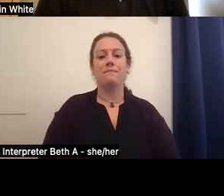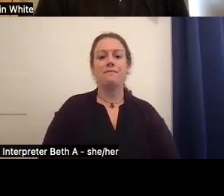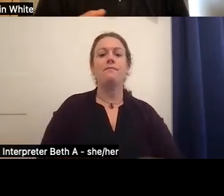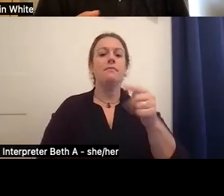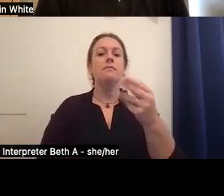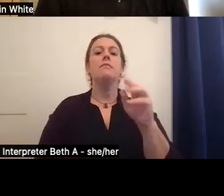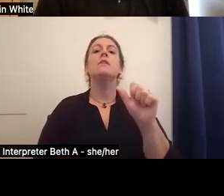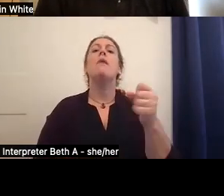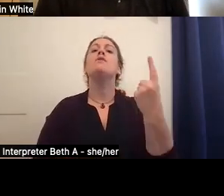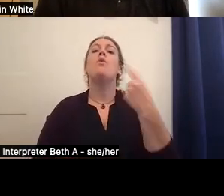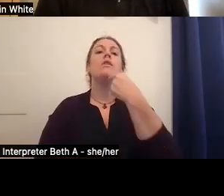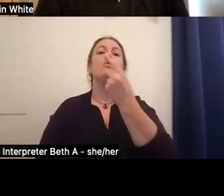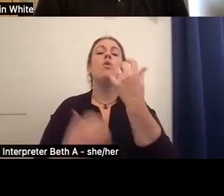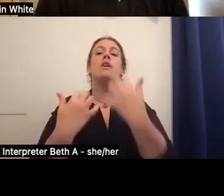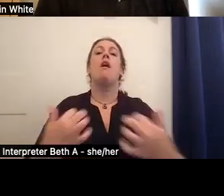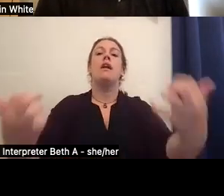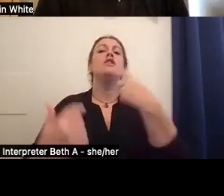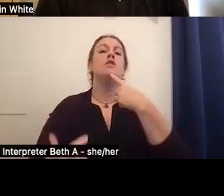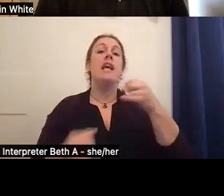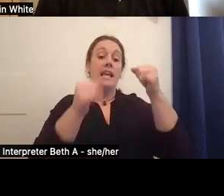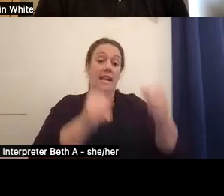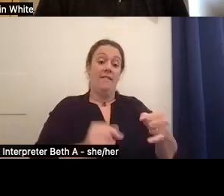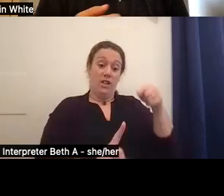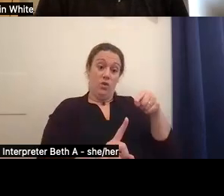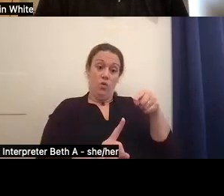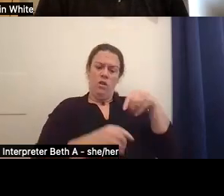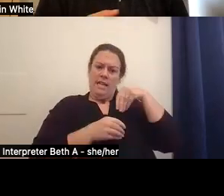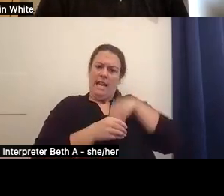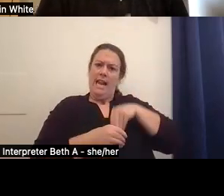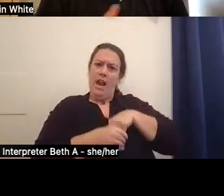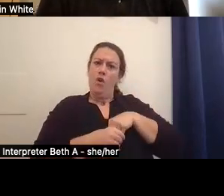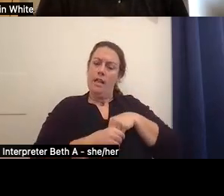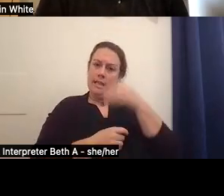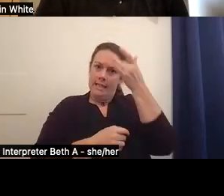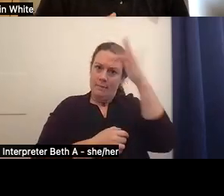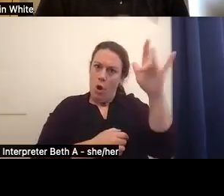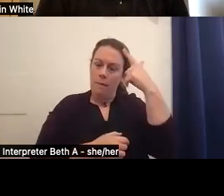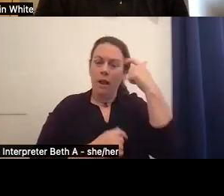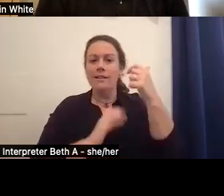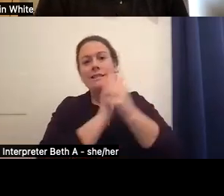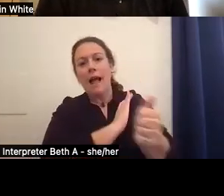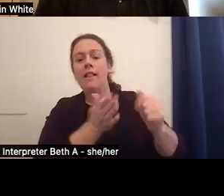is inherently smart because of their talent, their research, their whatever, their own unique gifts